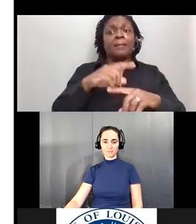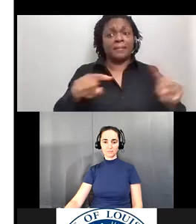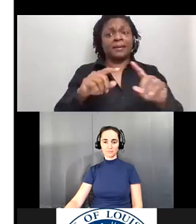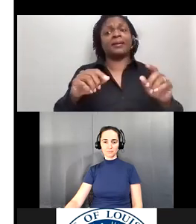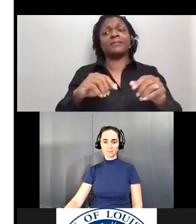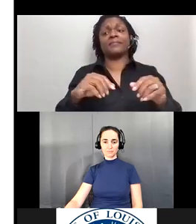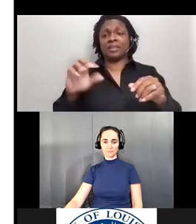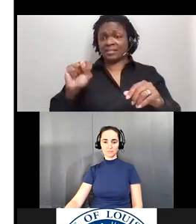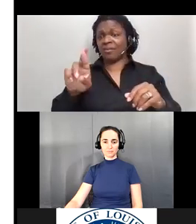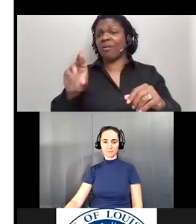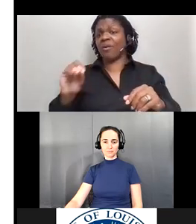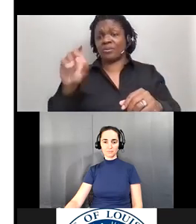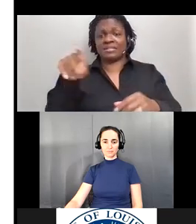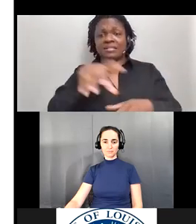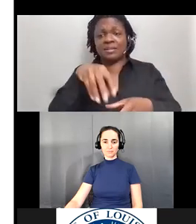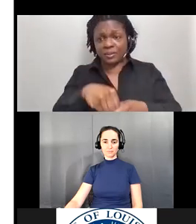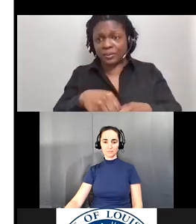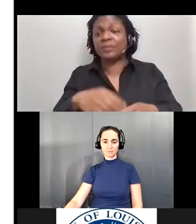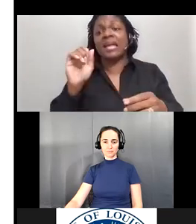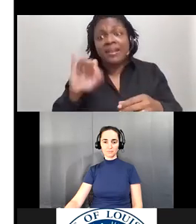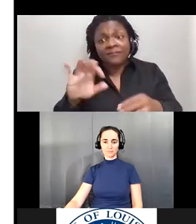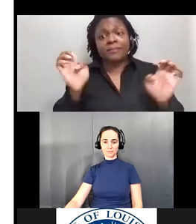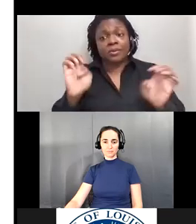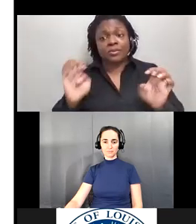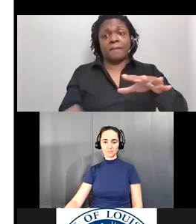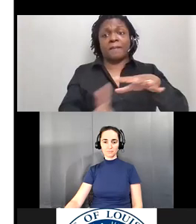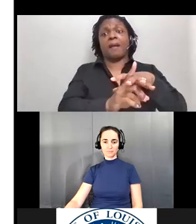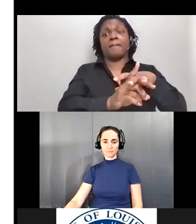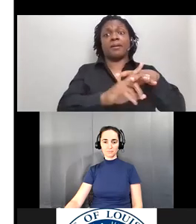that they understand it if there's an emergency situation and the SRO has to respond to that,